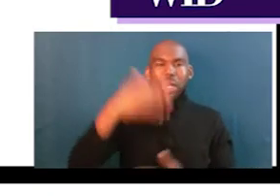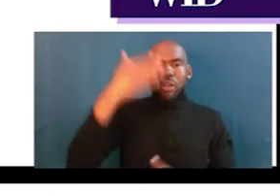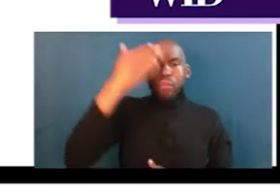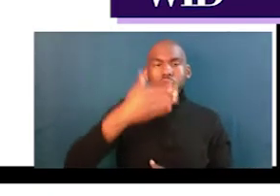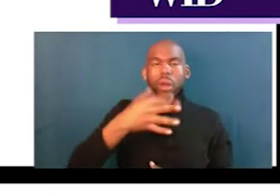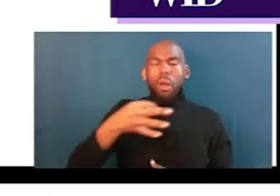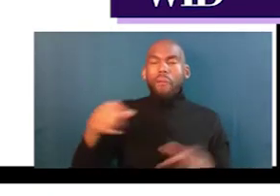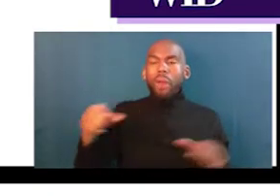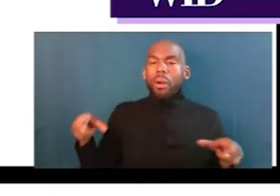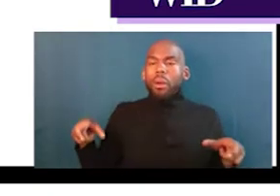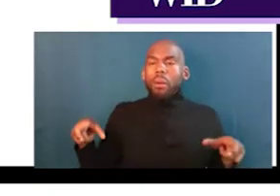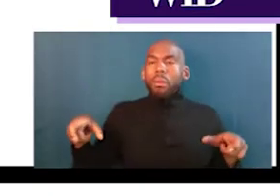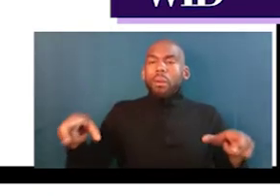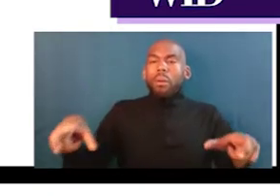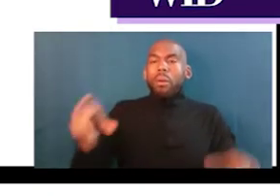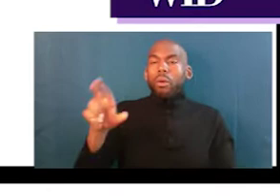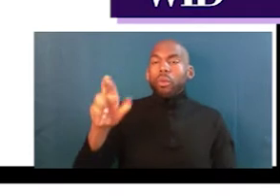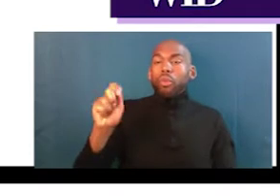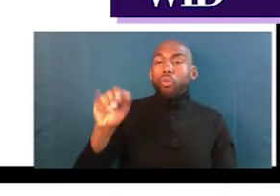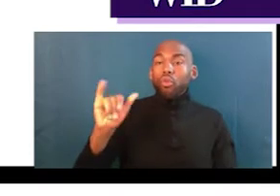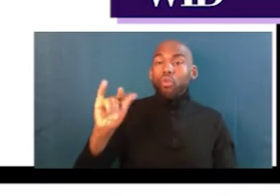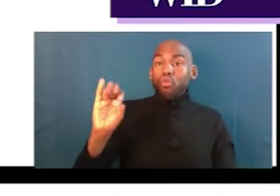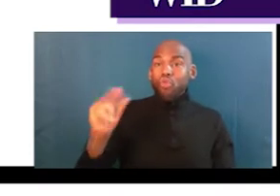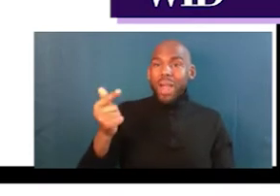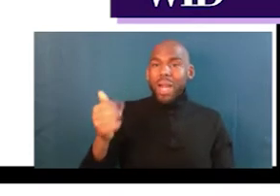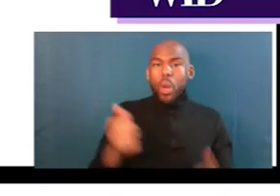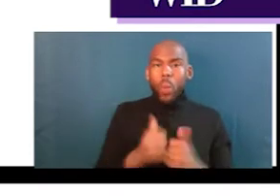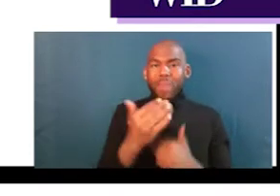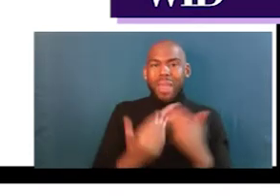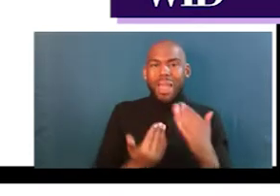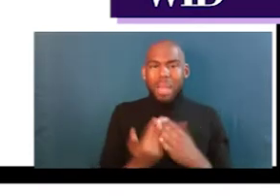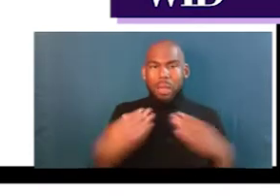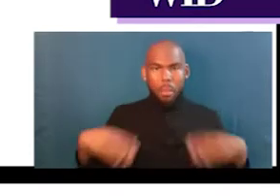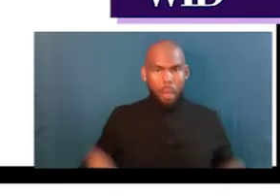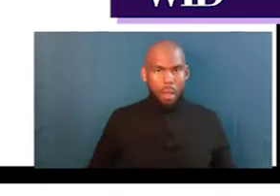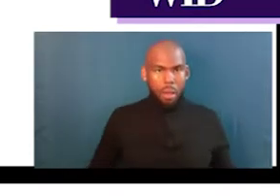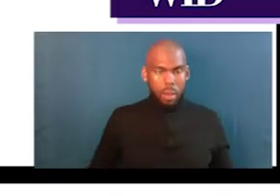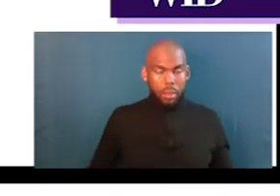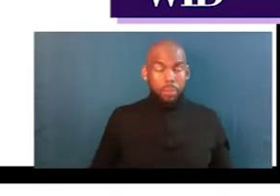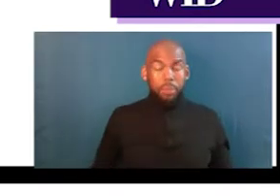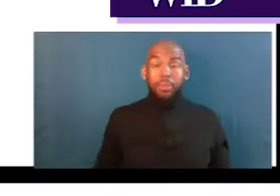hands resting in his pockets. And a bad alt text example for this image would simply be